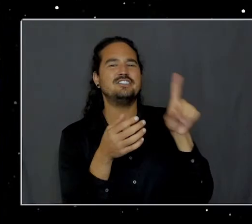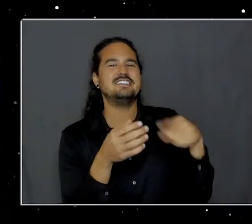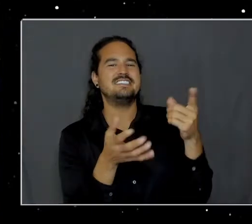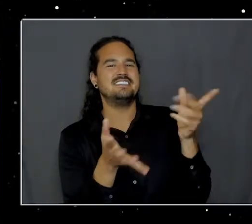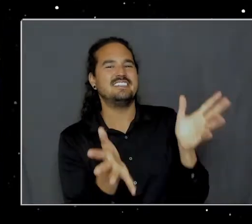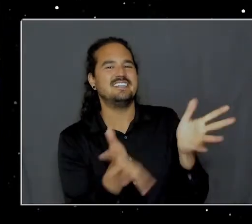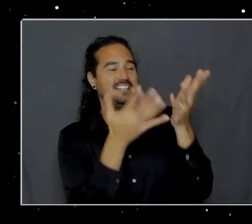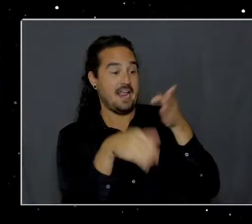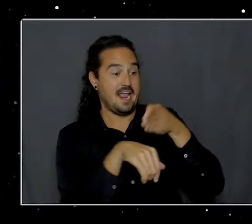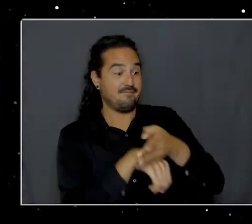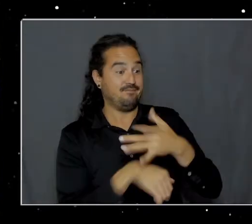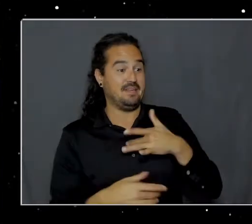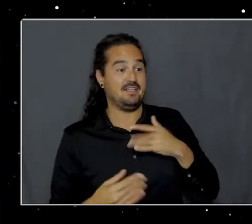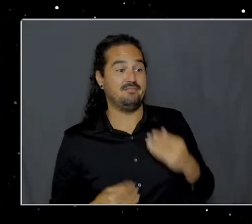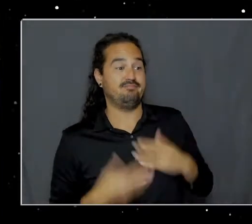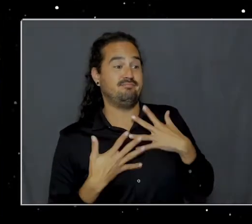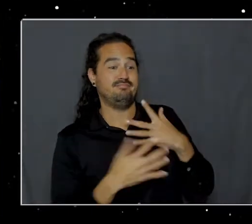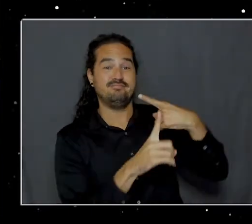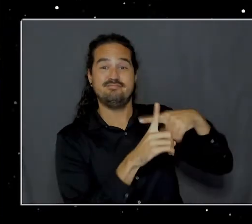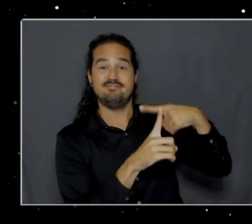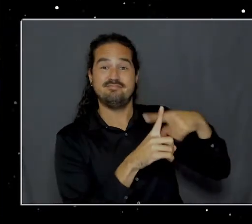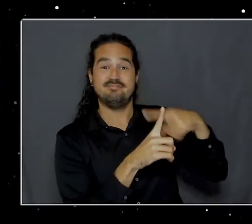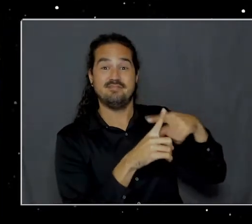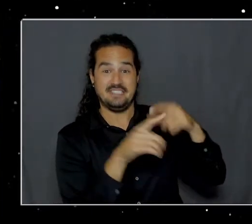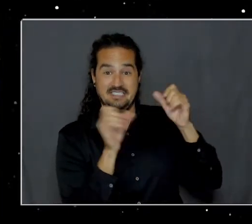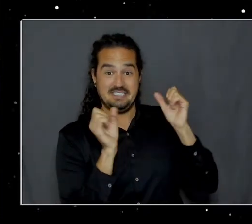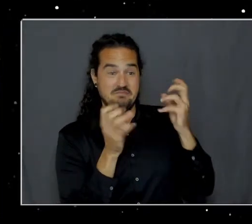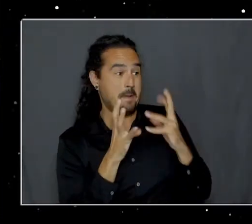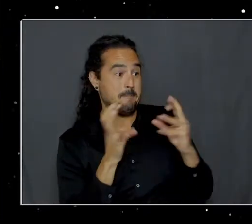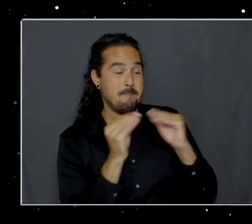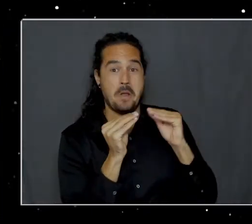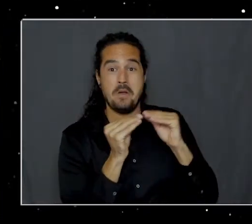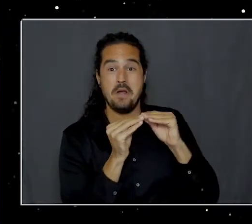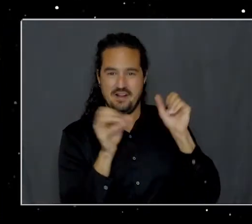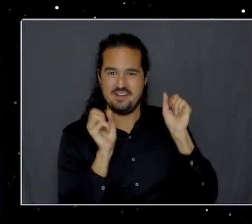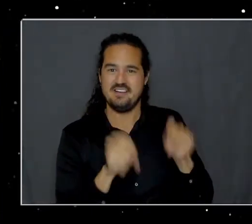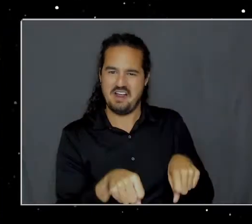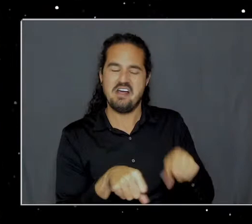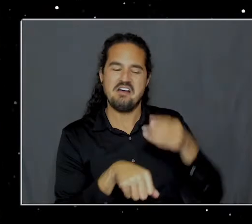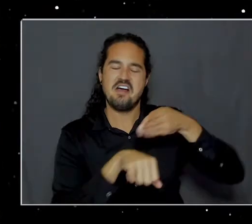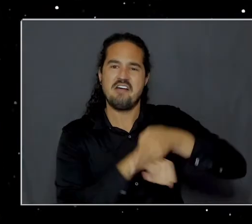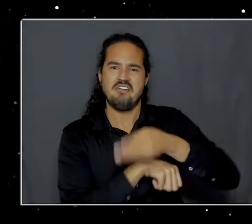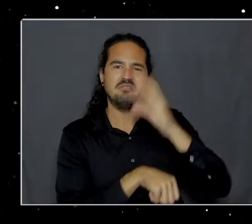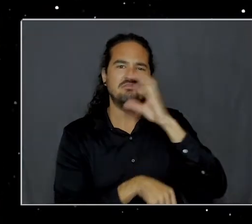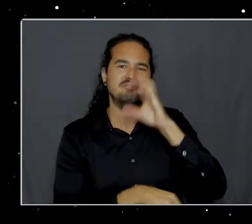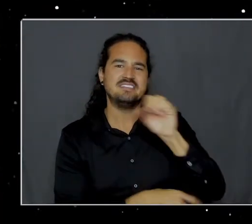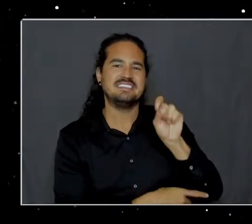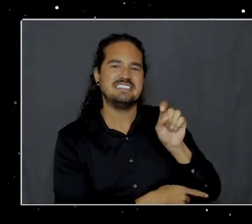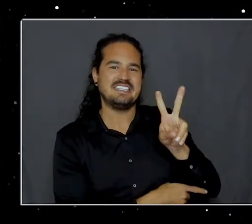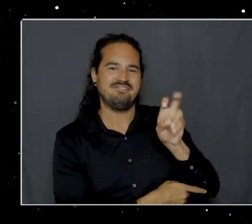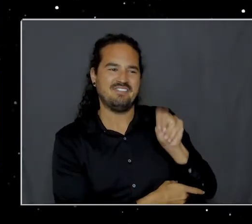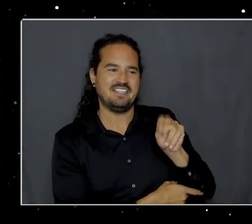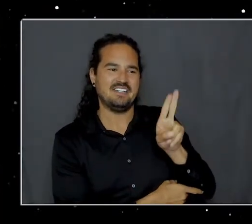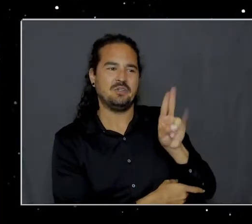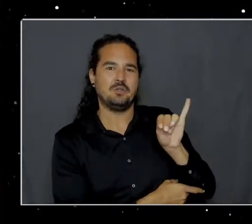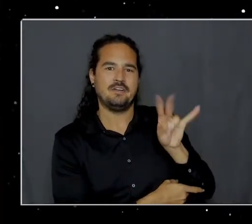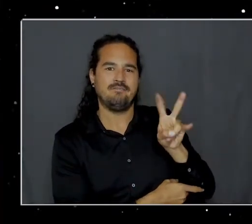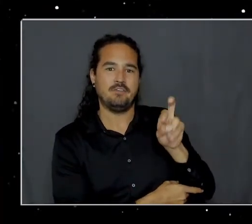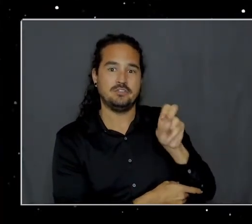EULA SCOTT BYNOE: JUST A BATTLE TACTIC. YES.